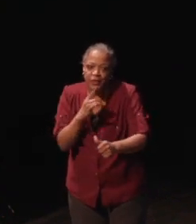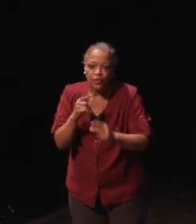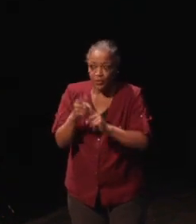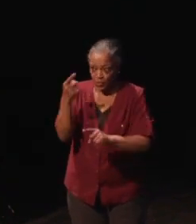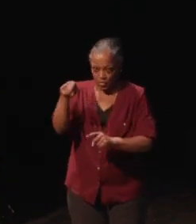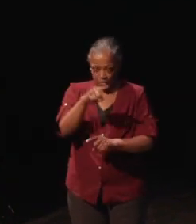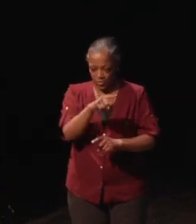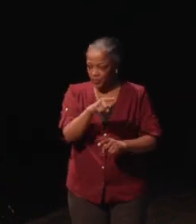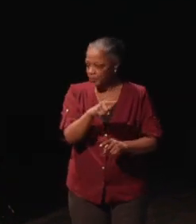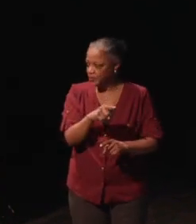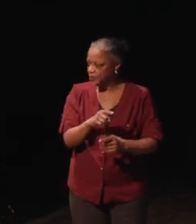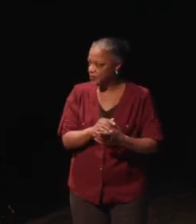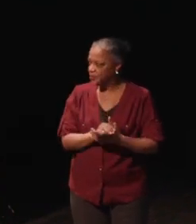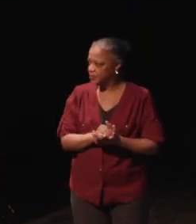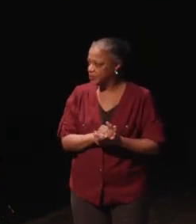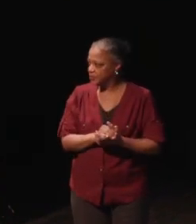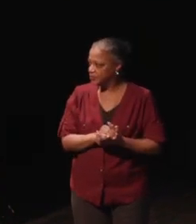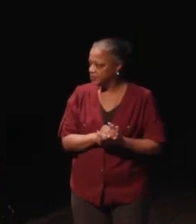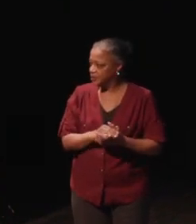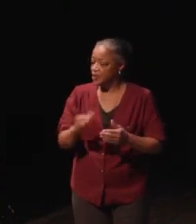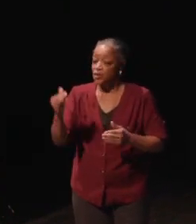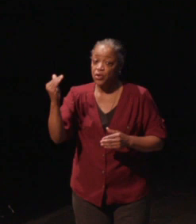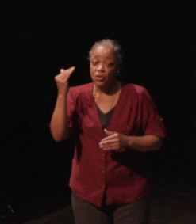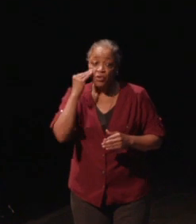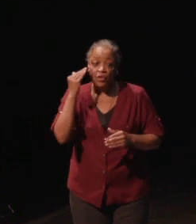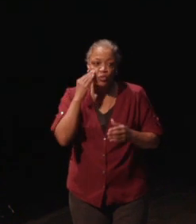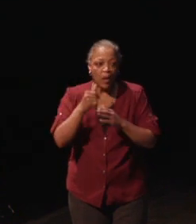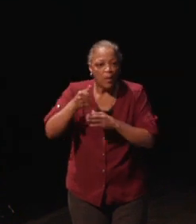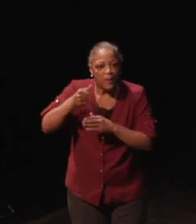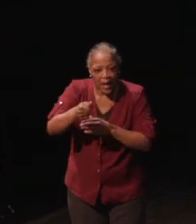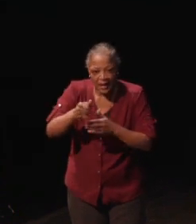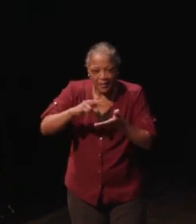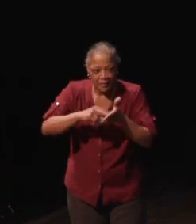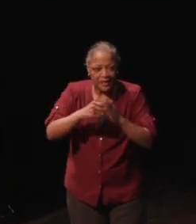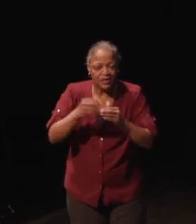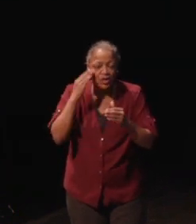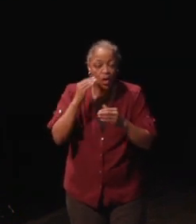So, sorry, it knows what a button is, it knows what a slider is,